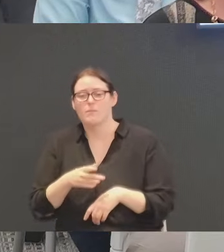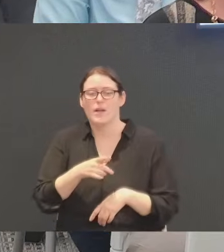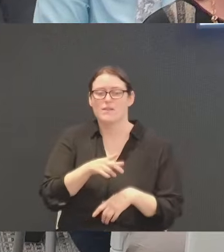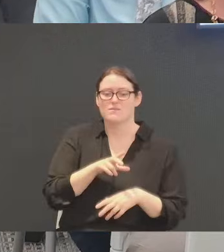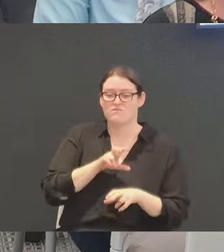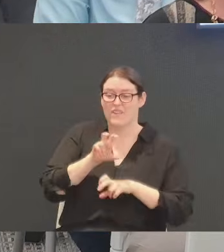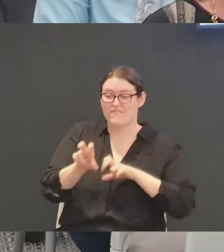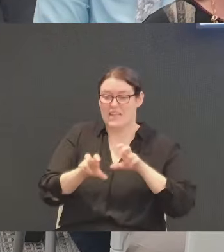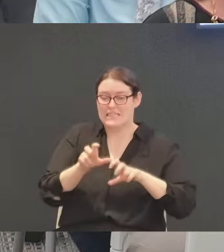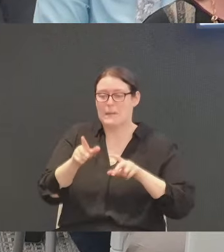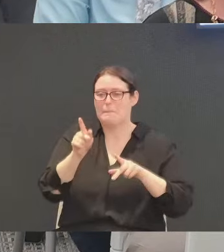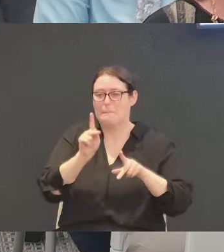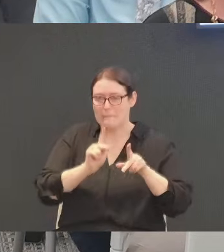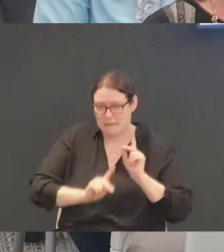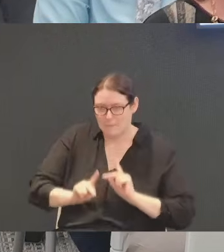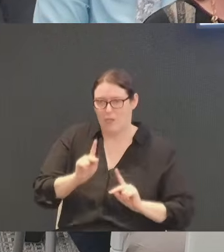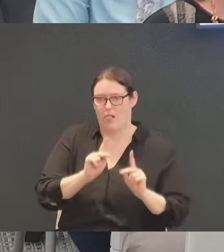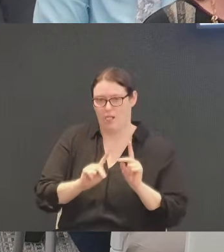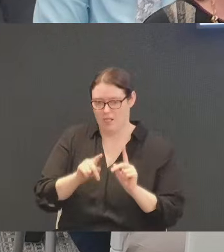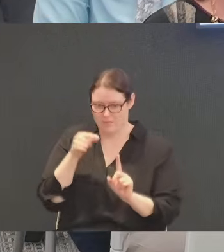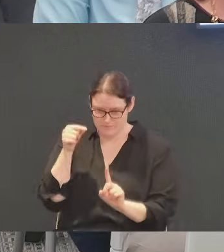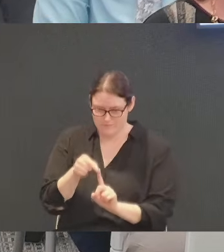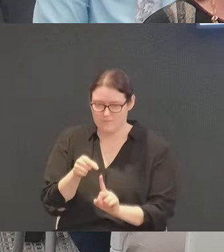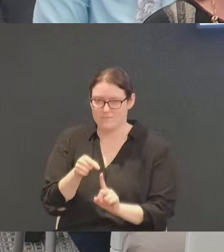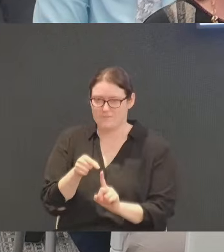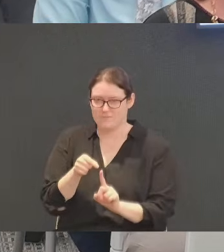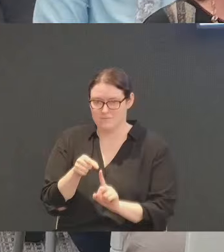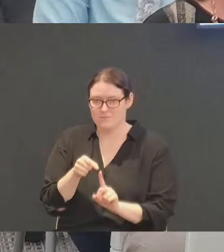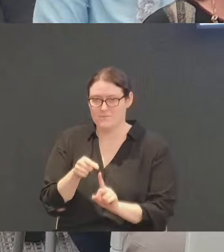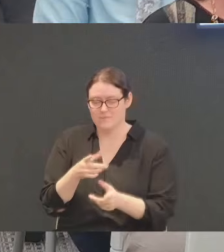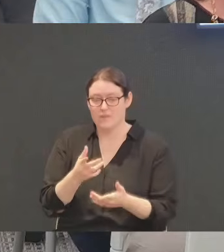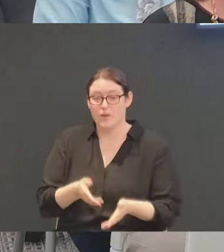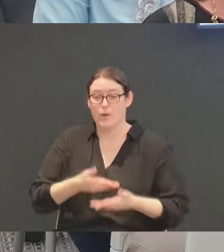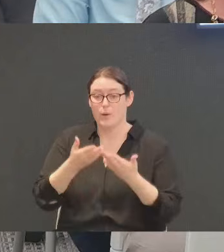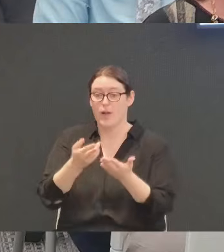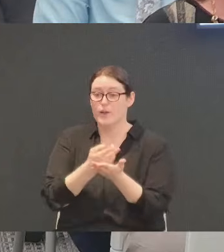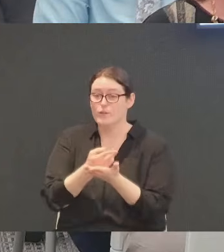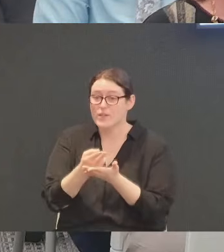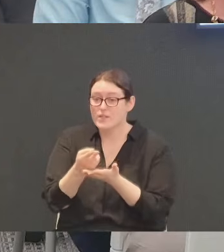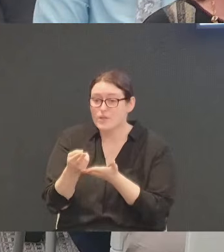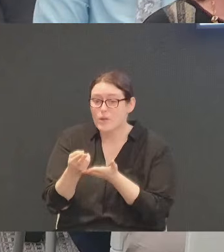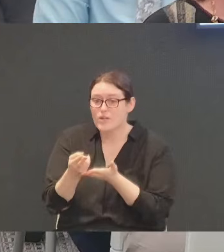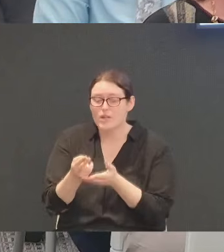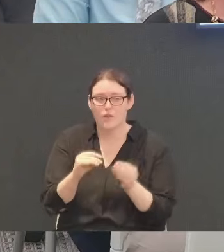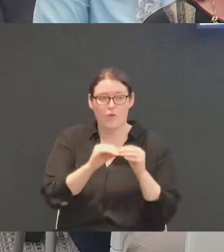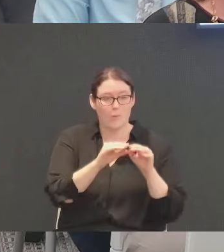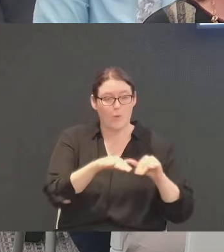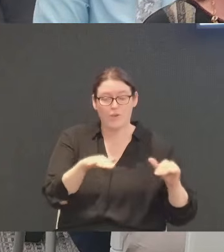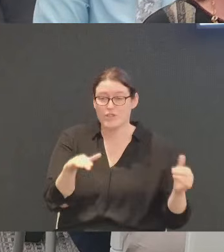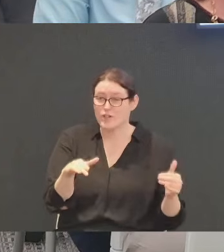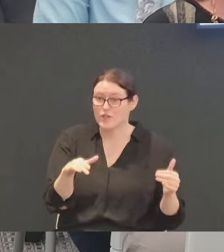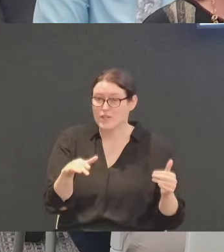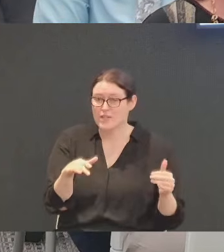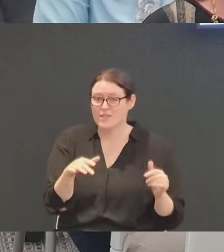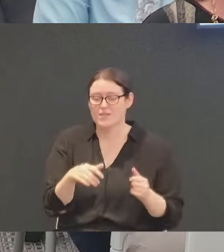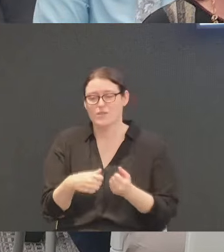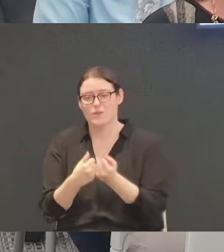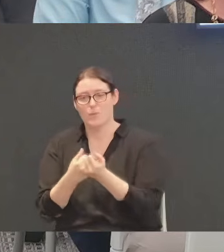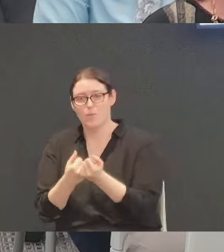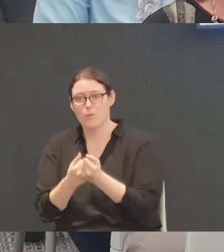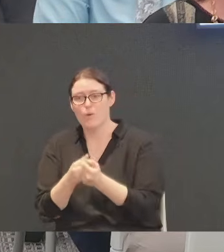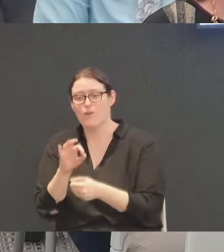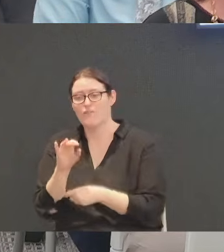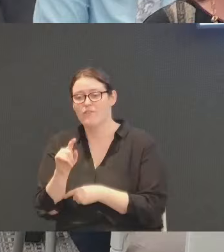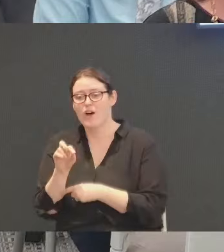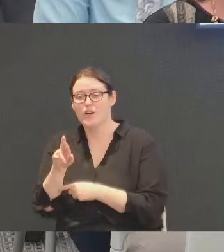in people. It helps provide resources for vulnerable children, support for foster families,